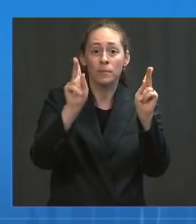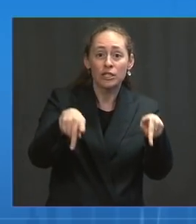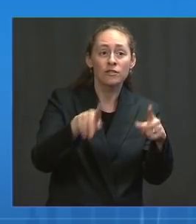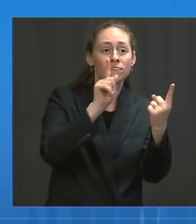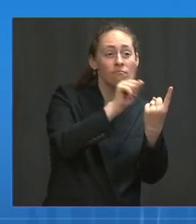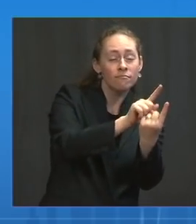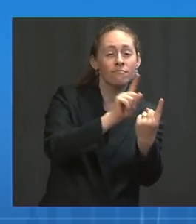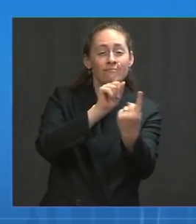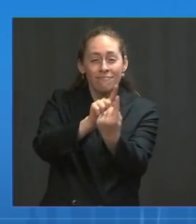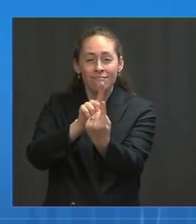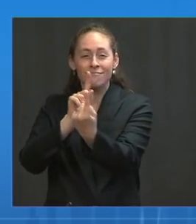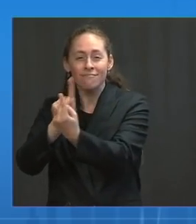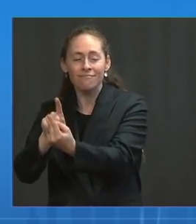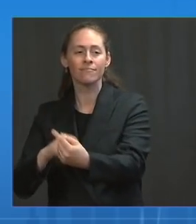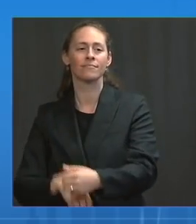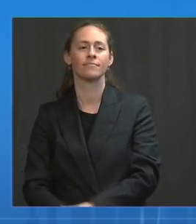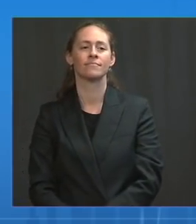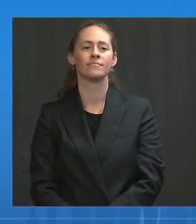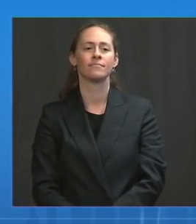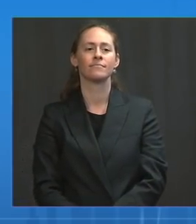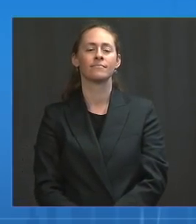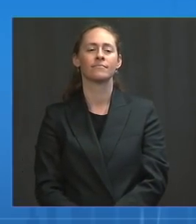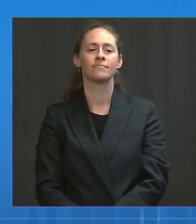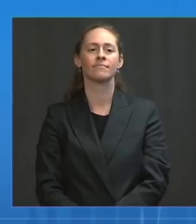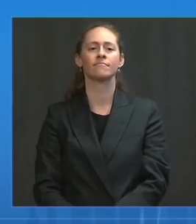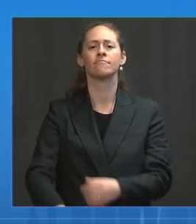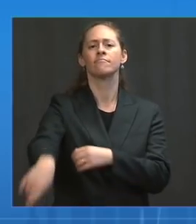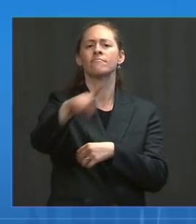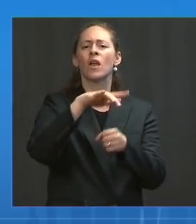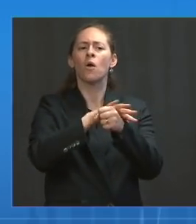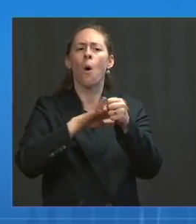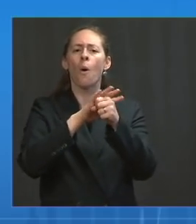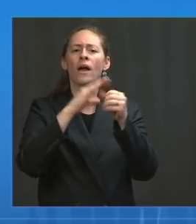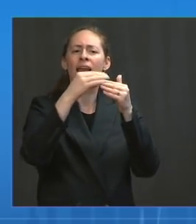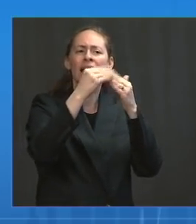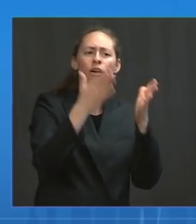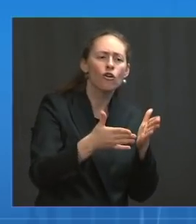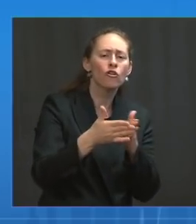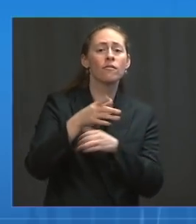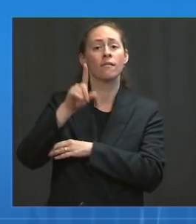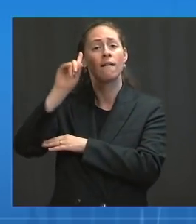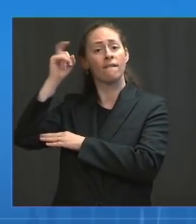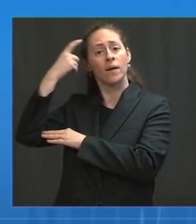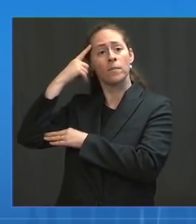by partnering with local leaders, governors, mayors, doctors, school administrators,